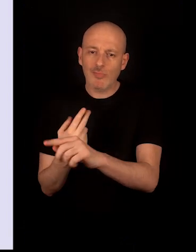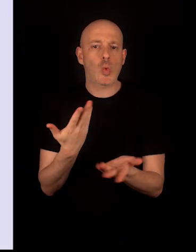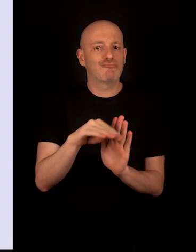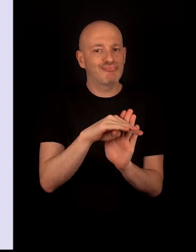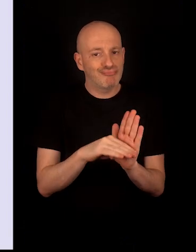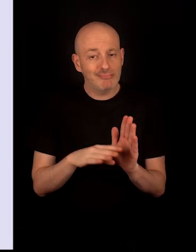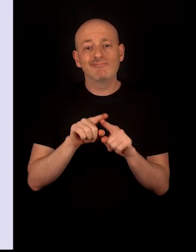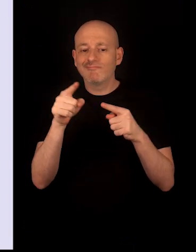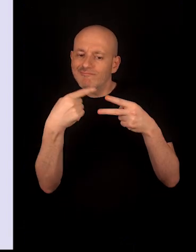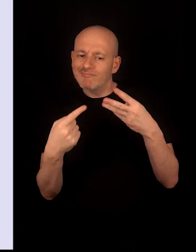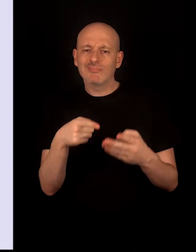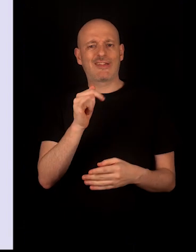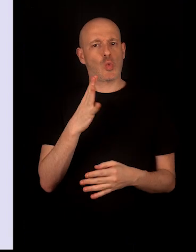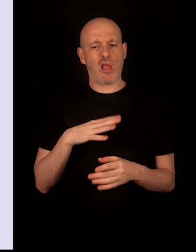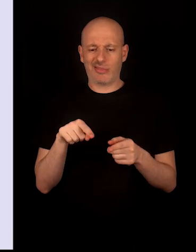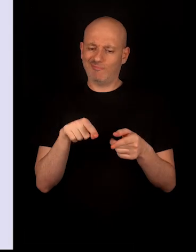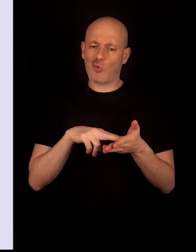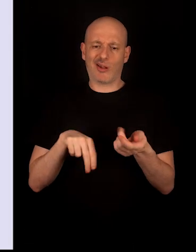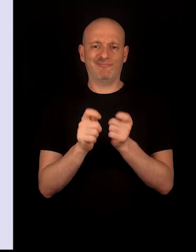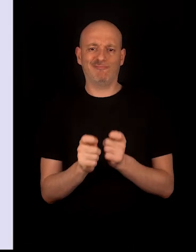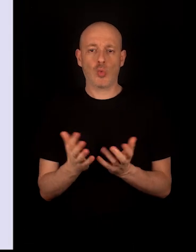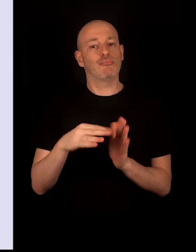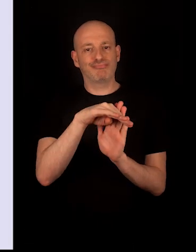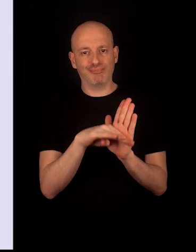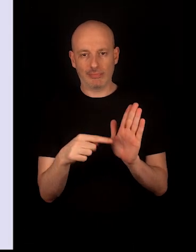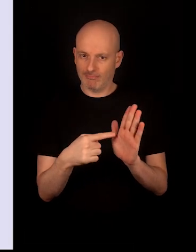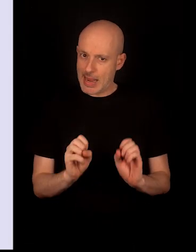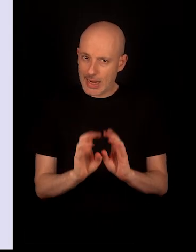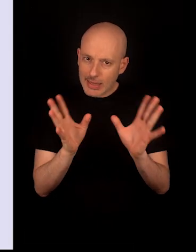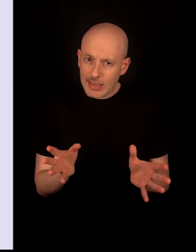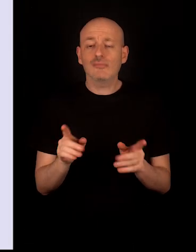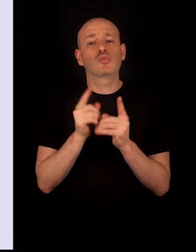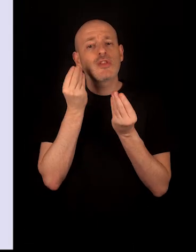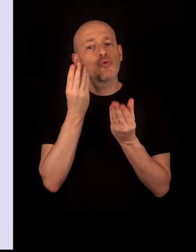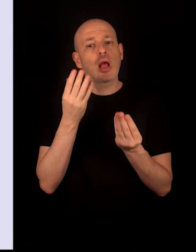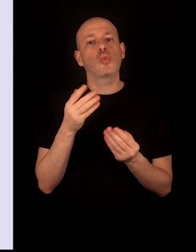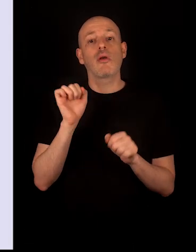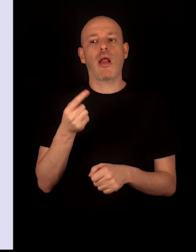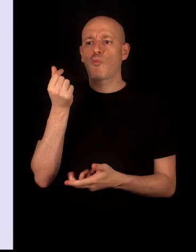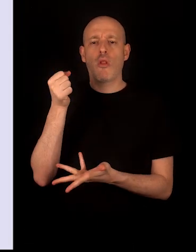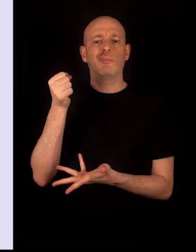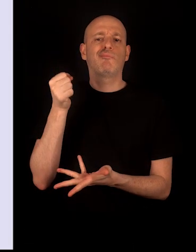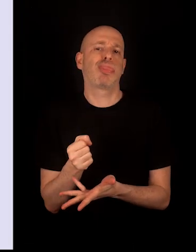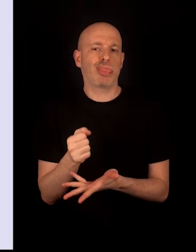and requirements for submitting an amendment. Information on causes for grant reductions